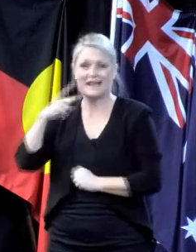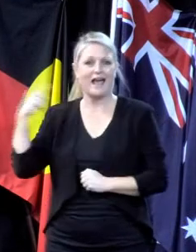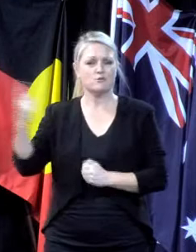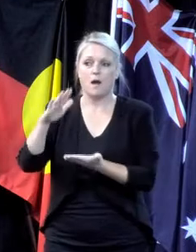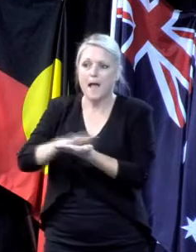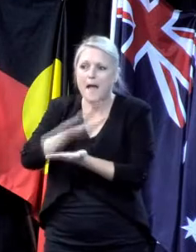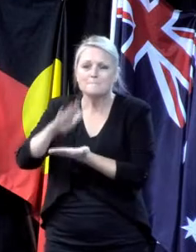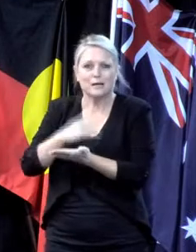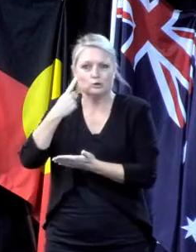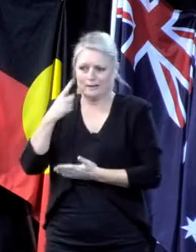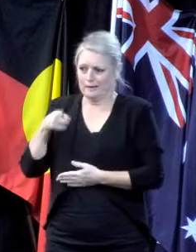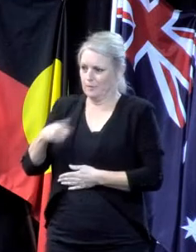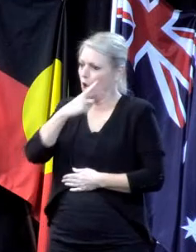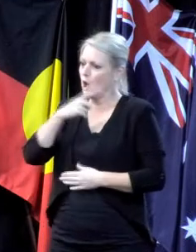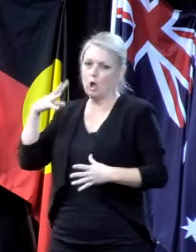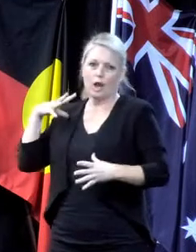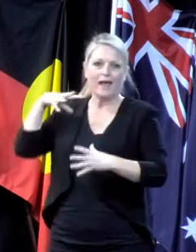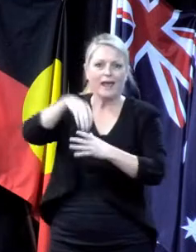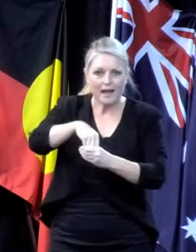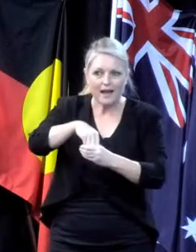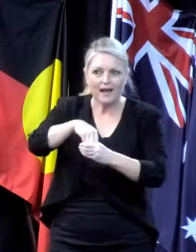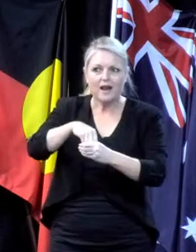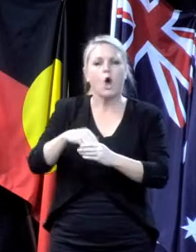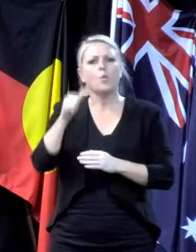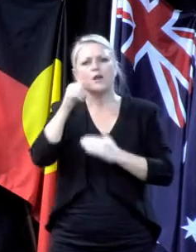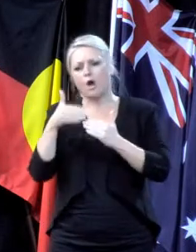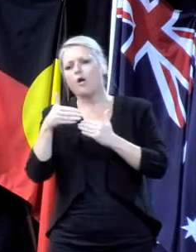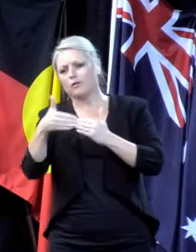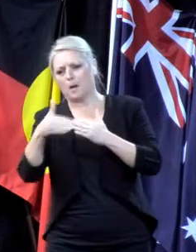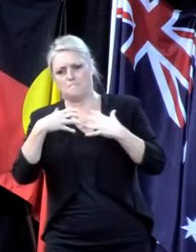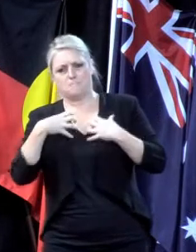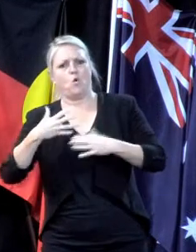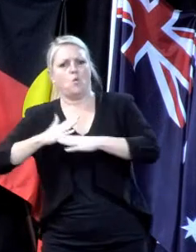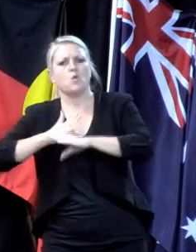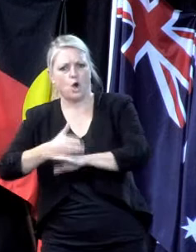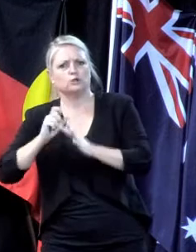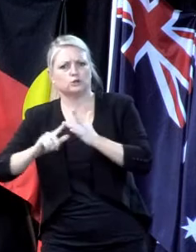And we know that we still have a journey to go, but it's so exciting.